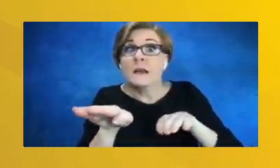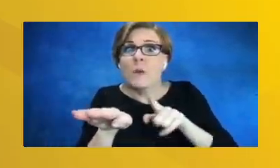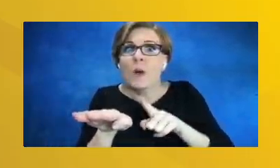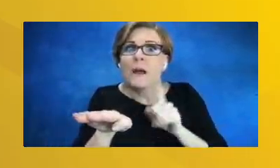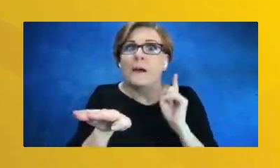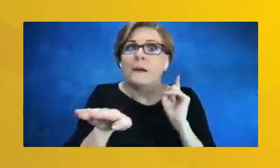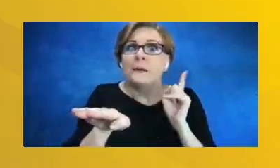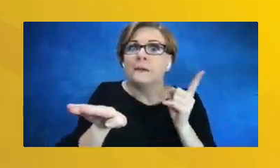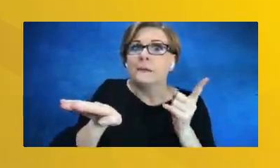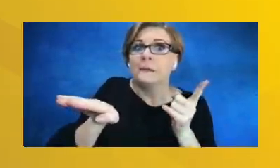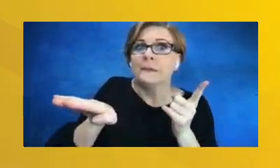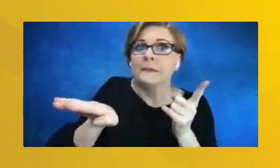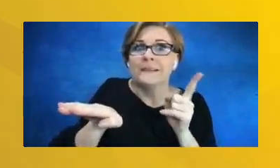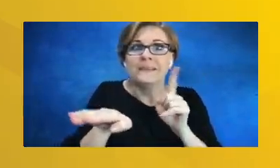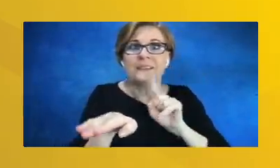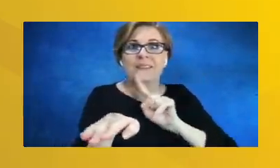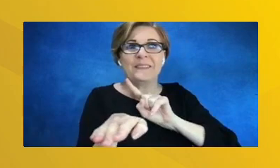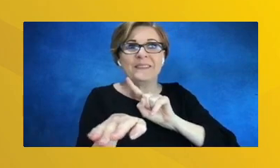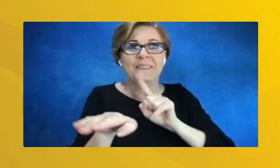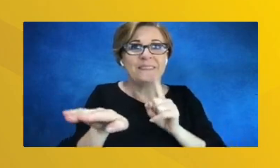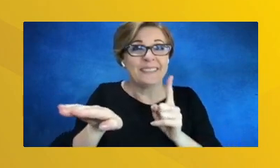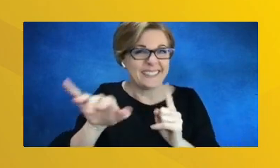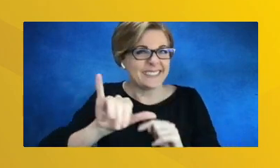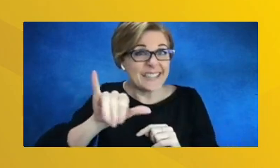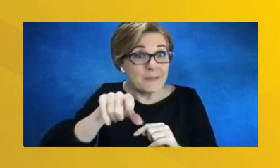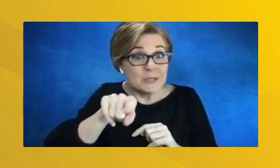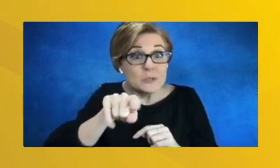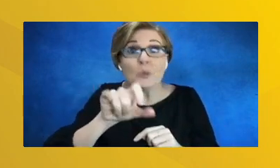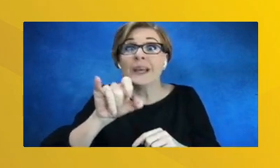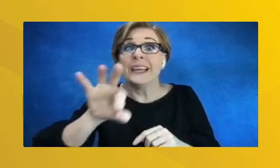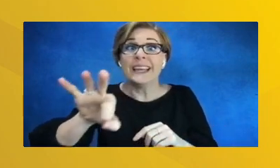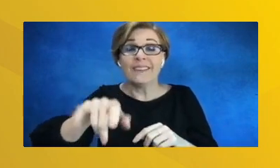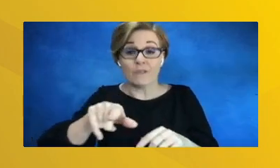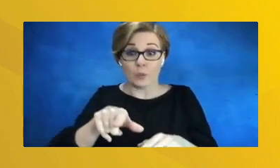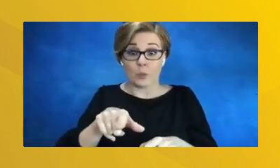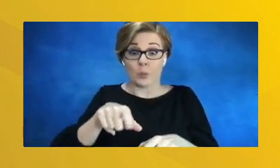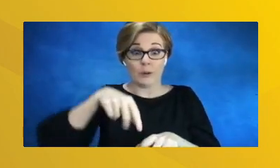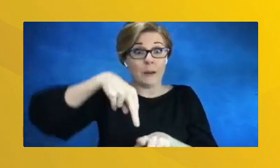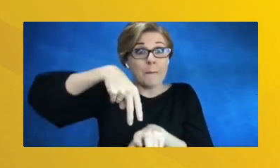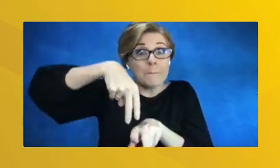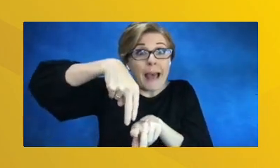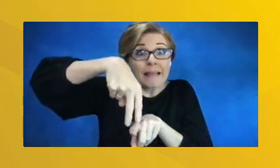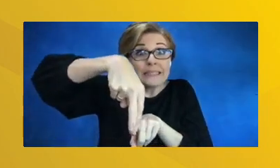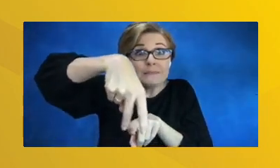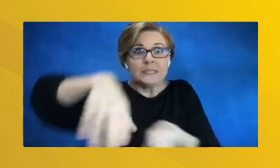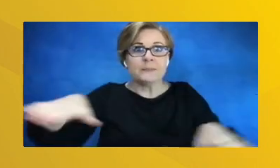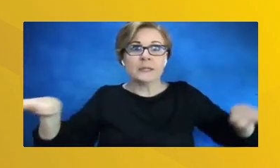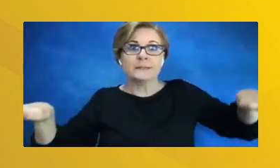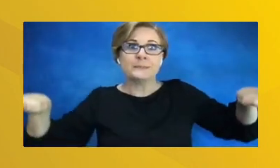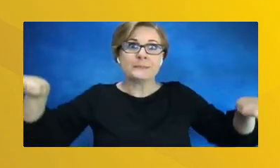You might do the same thing if you're walking on a balance beam. You put your arms out and then you can walk and balance your weight.